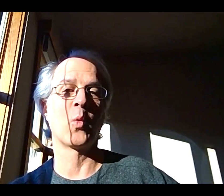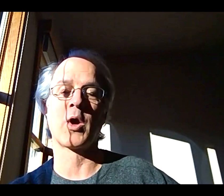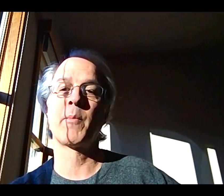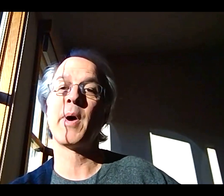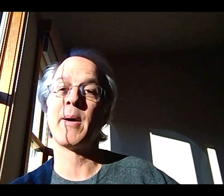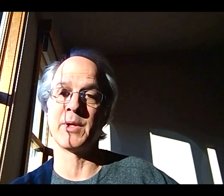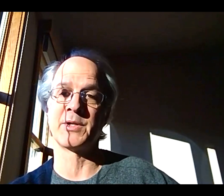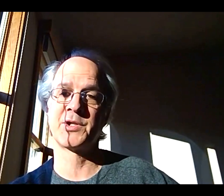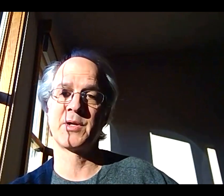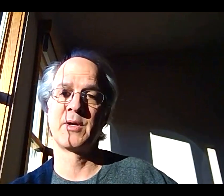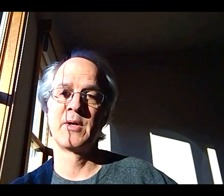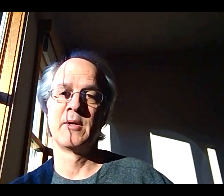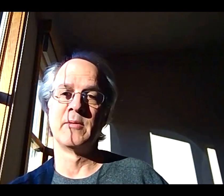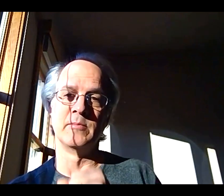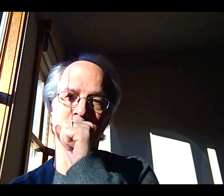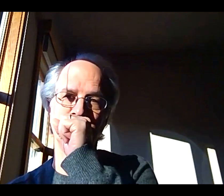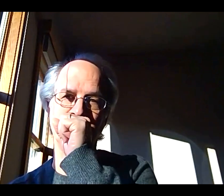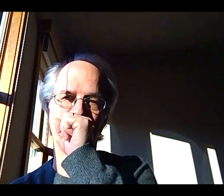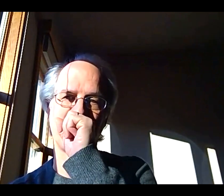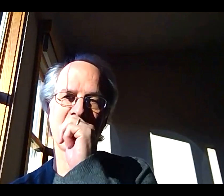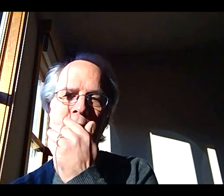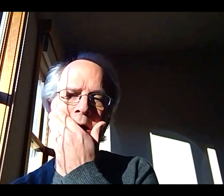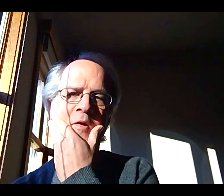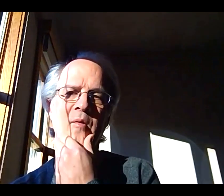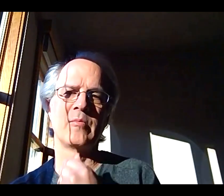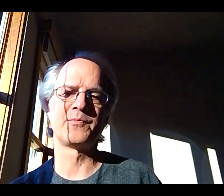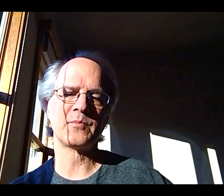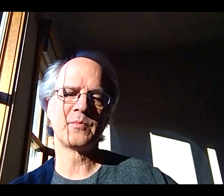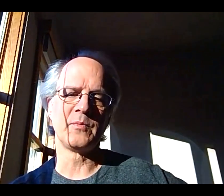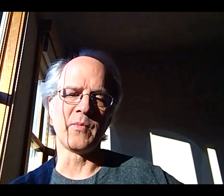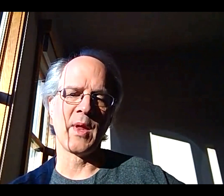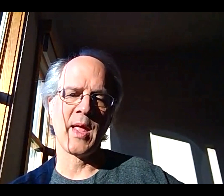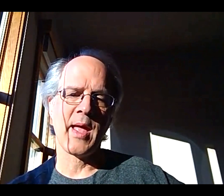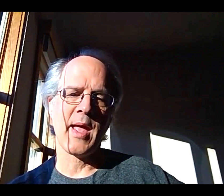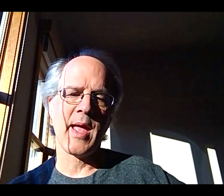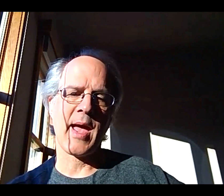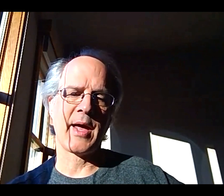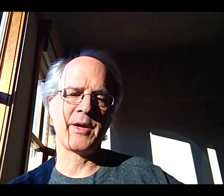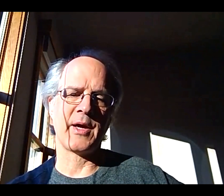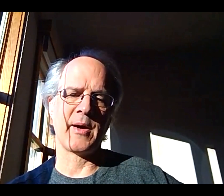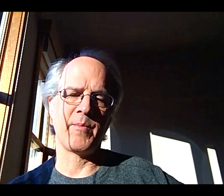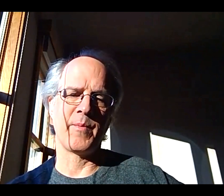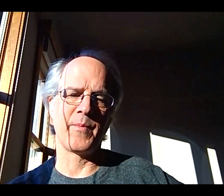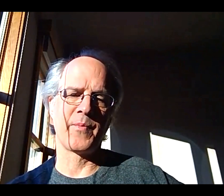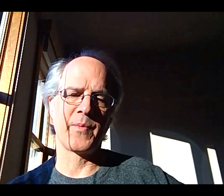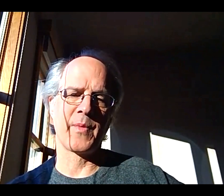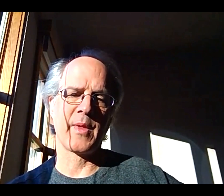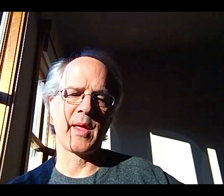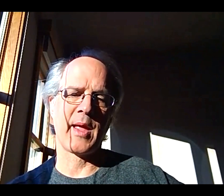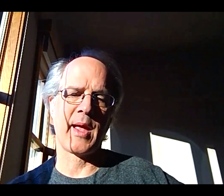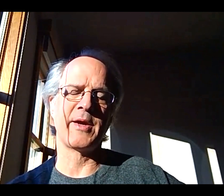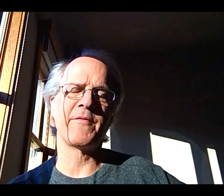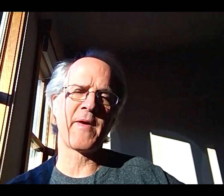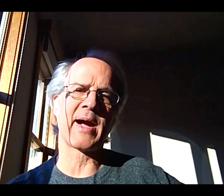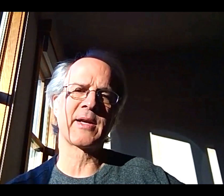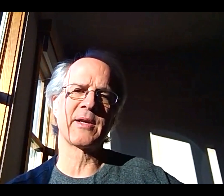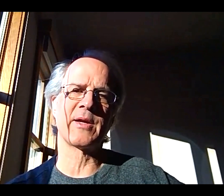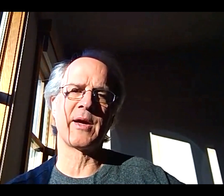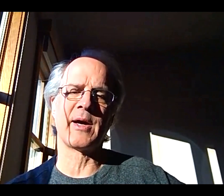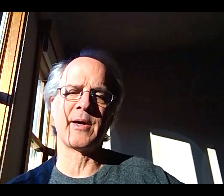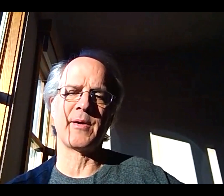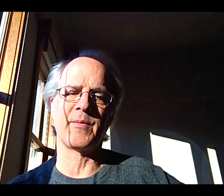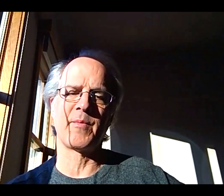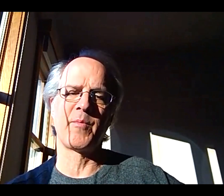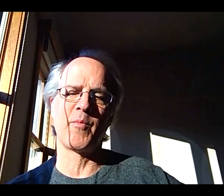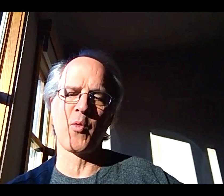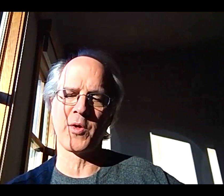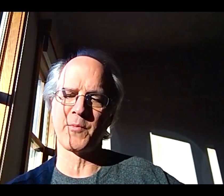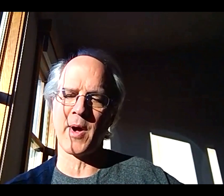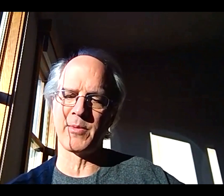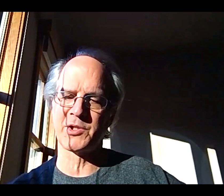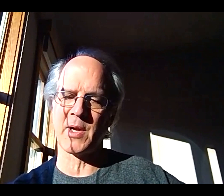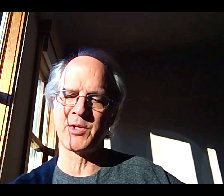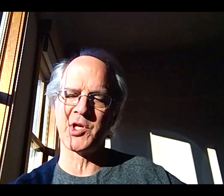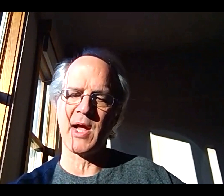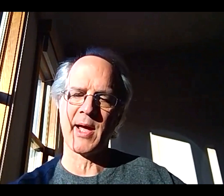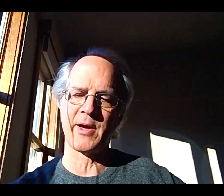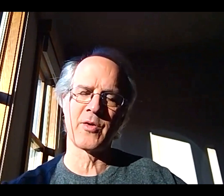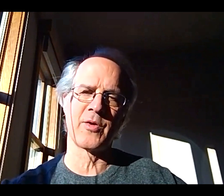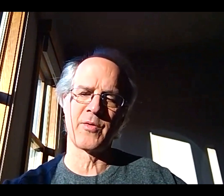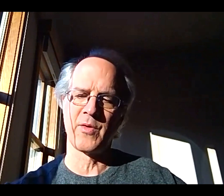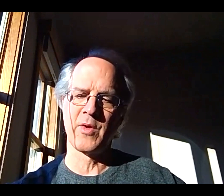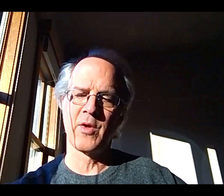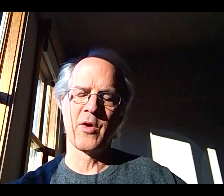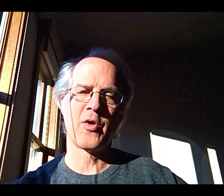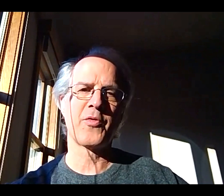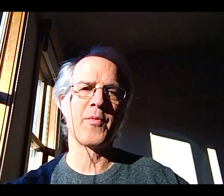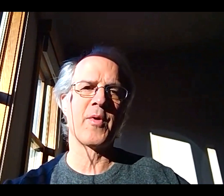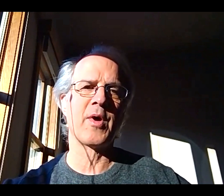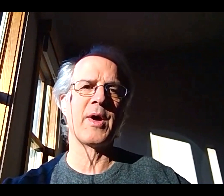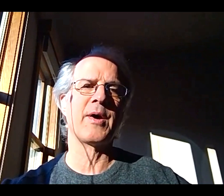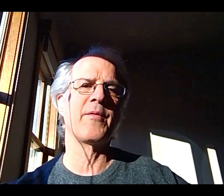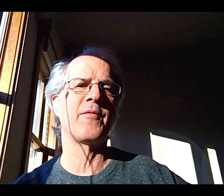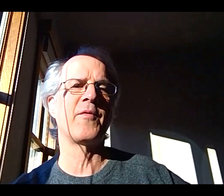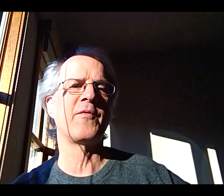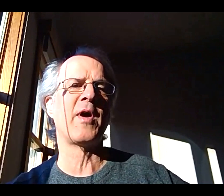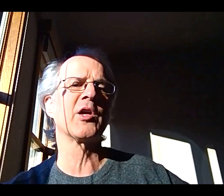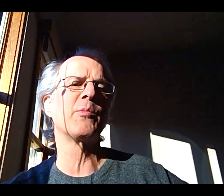work published. And, in fact, more than published, I mean she had her volume